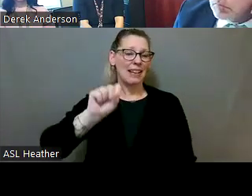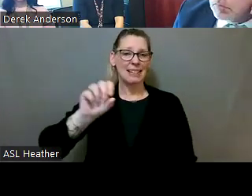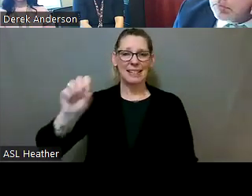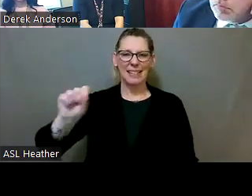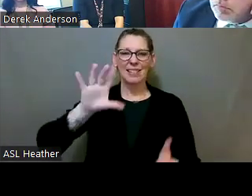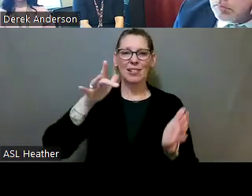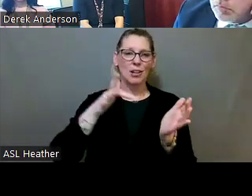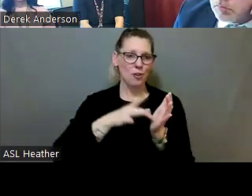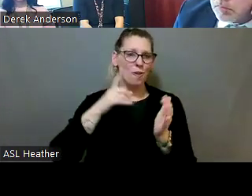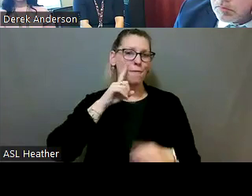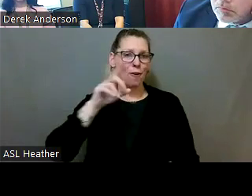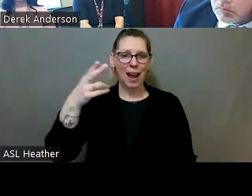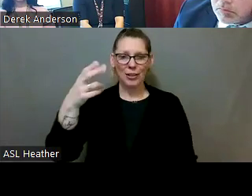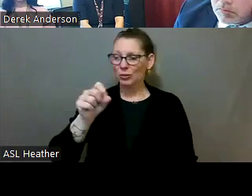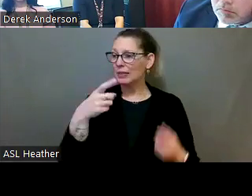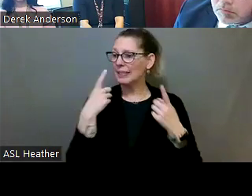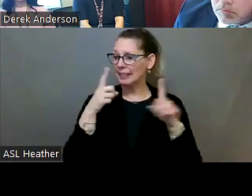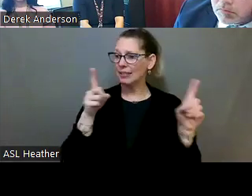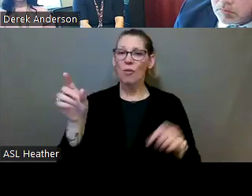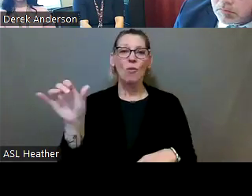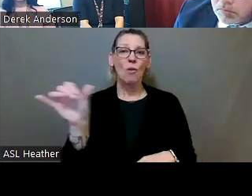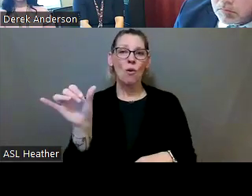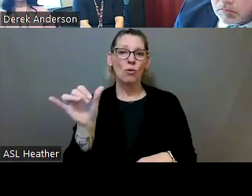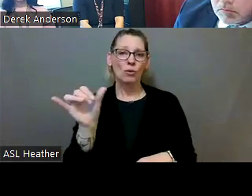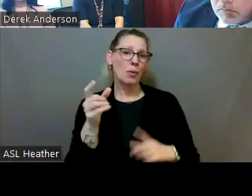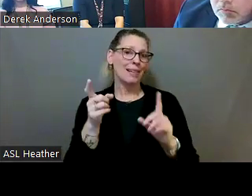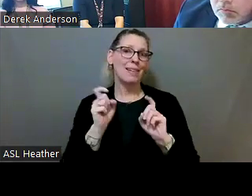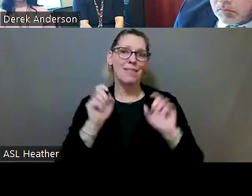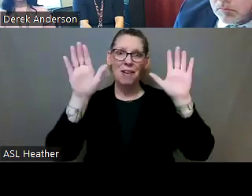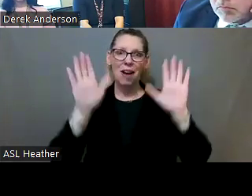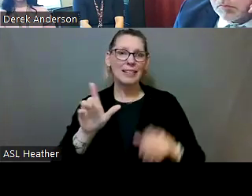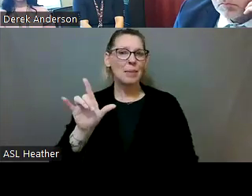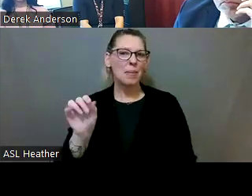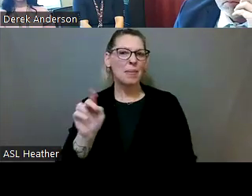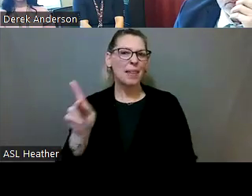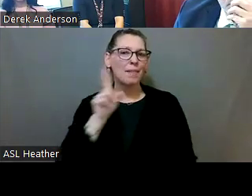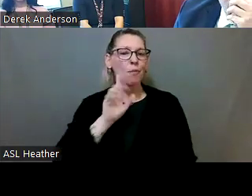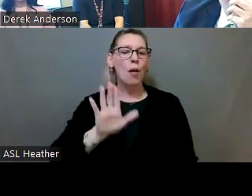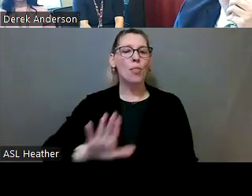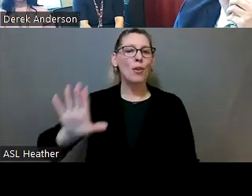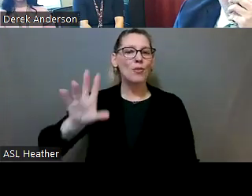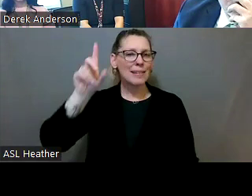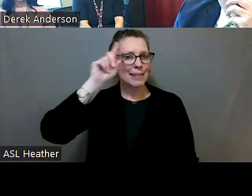Success also gave us these awesome links for their summer transition planning guide